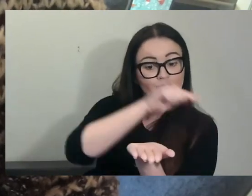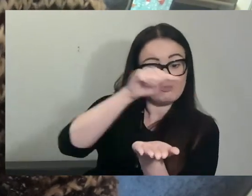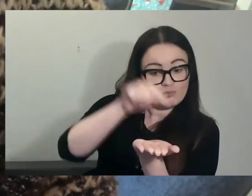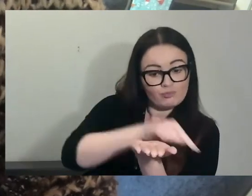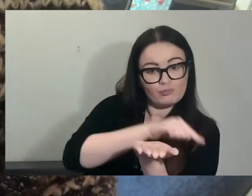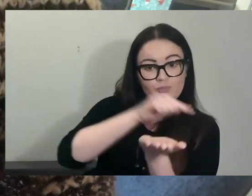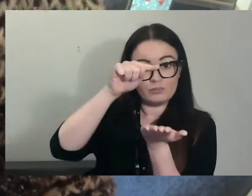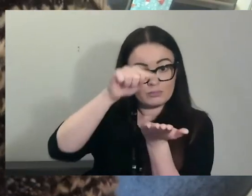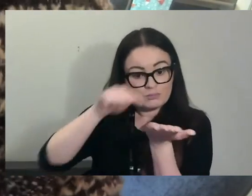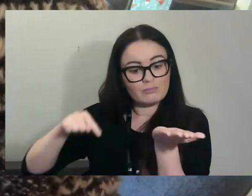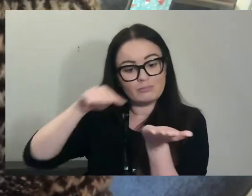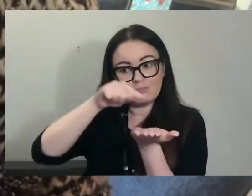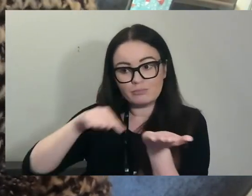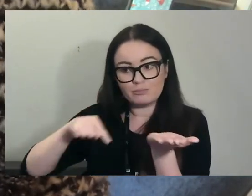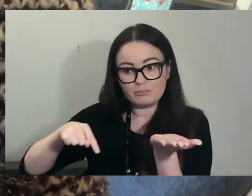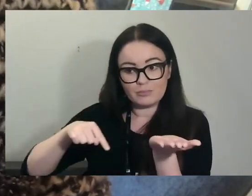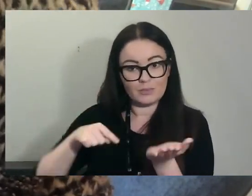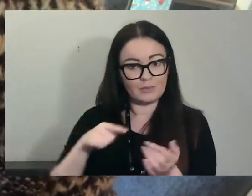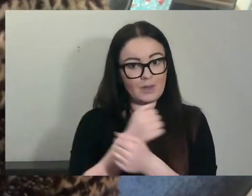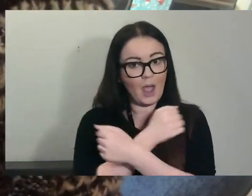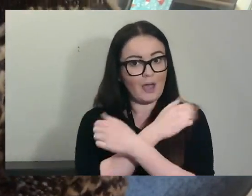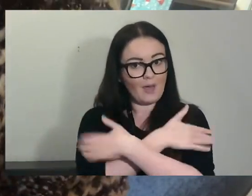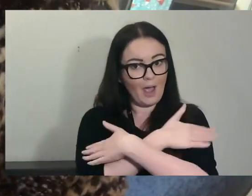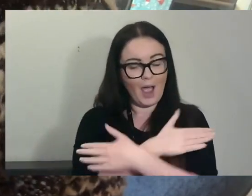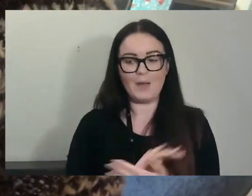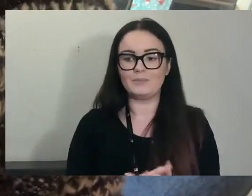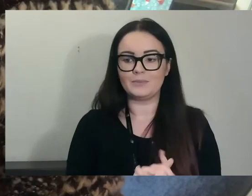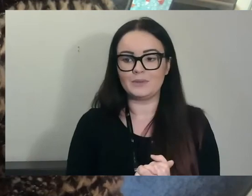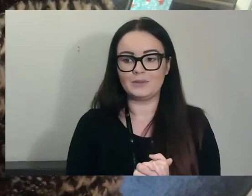like this